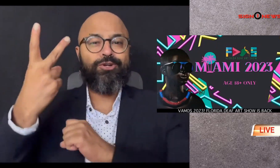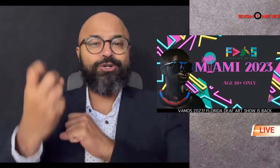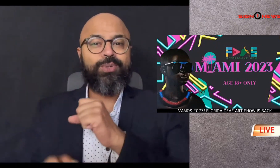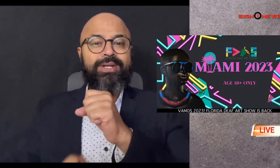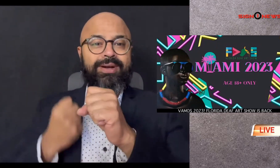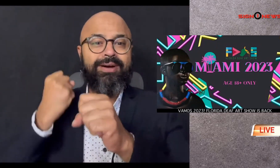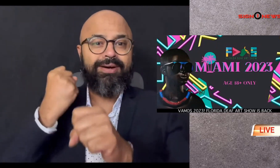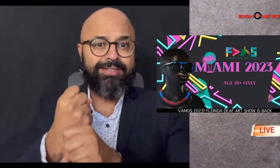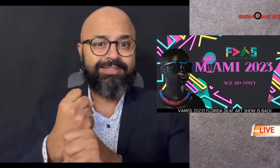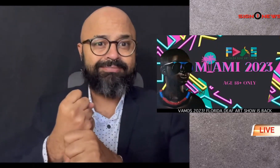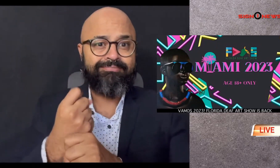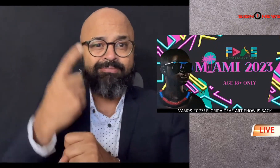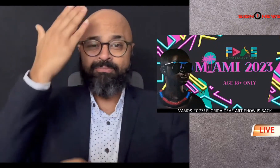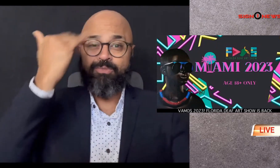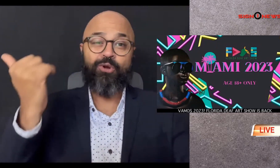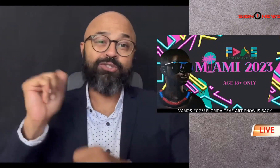years because of the Coronavirus.